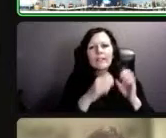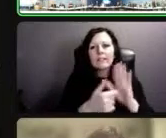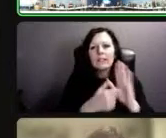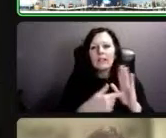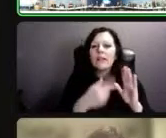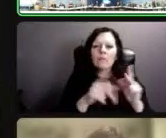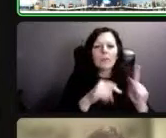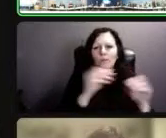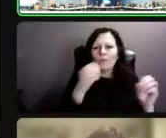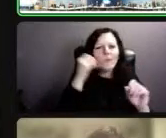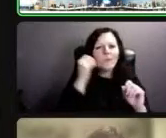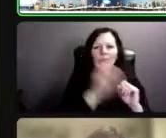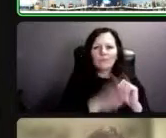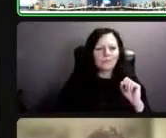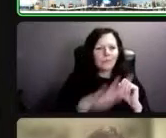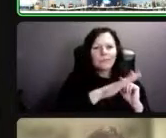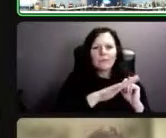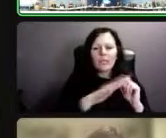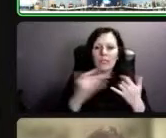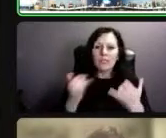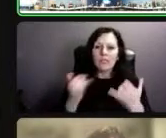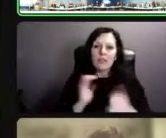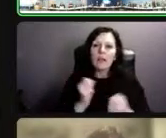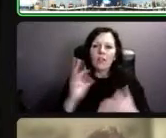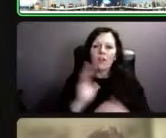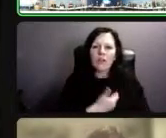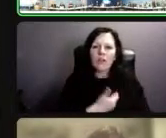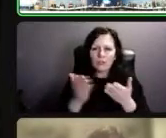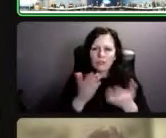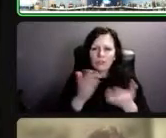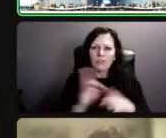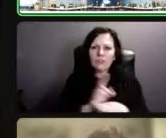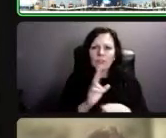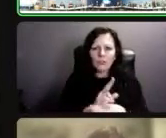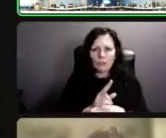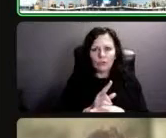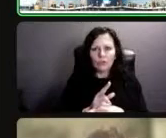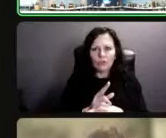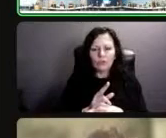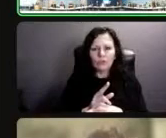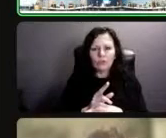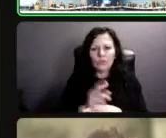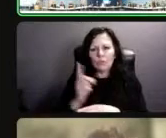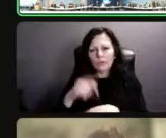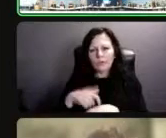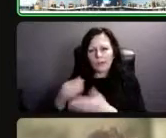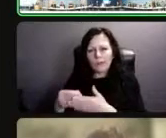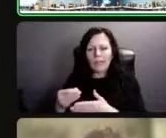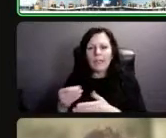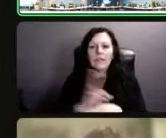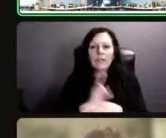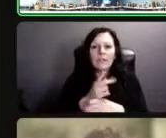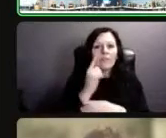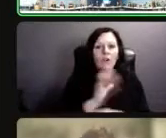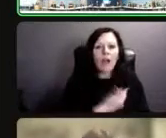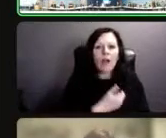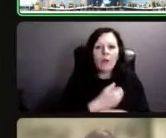I THINK OF SERVING OTHER INDIVIDUALS IN CRISIS SUCH AS